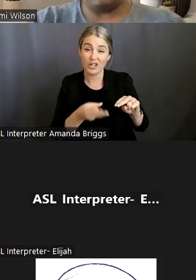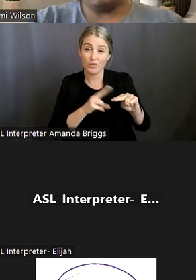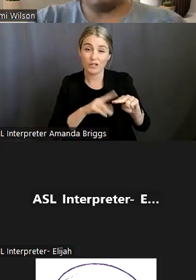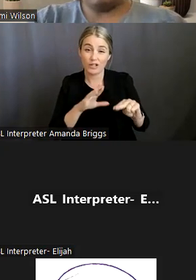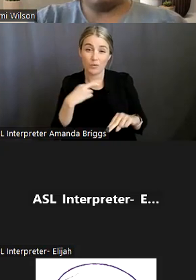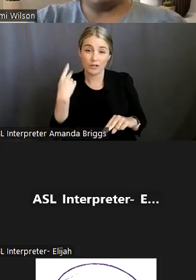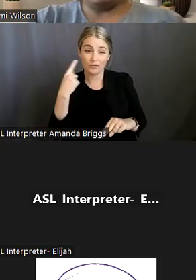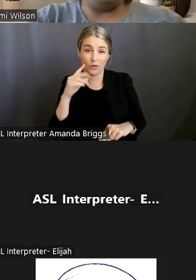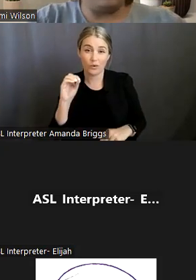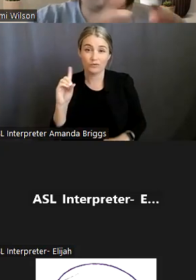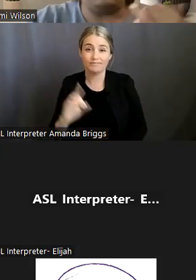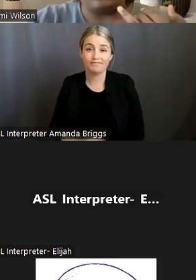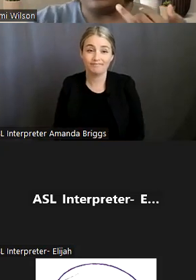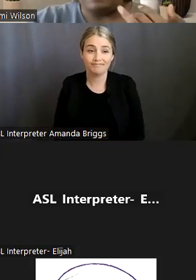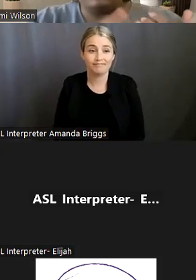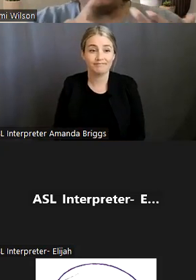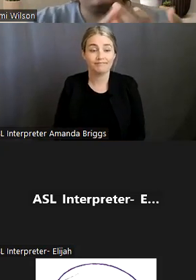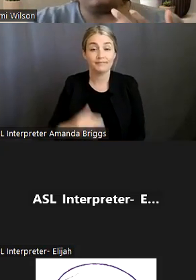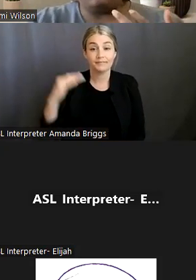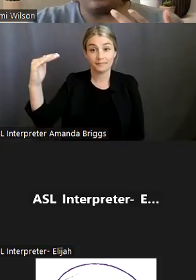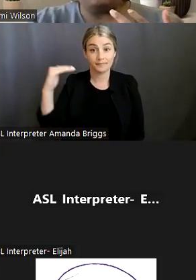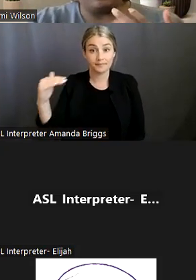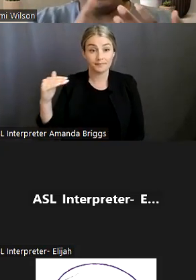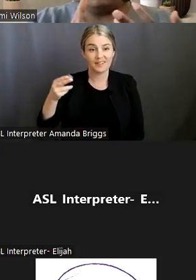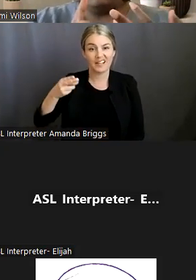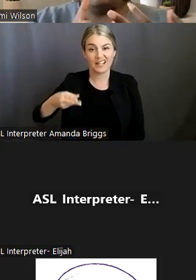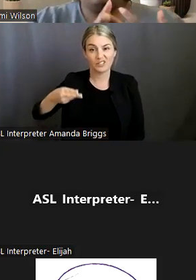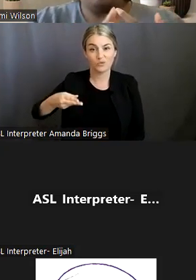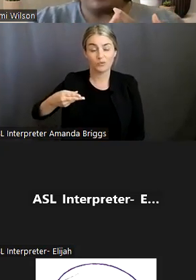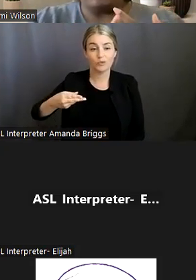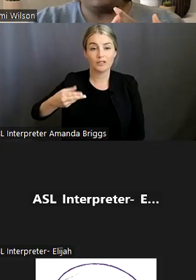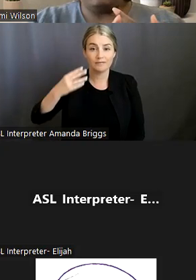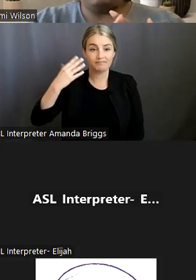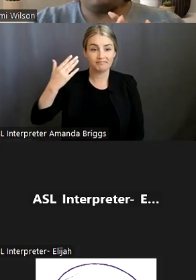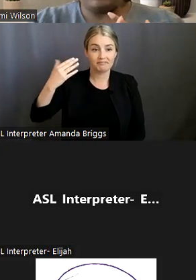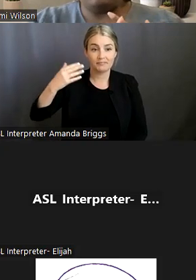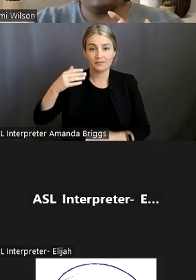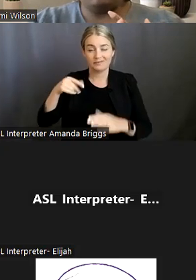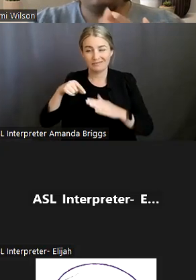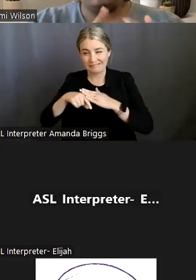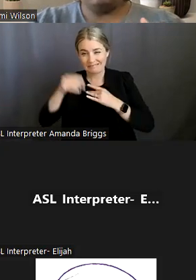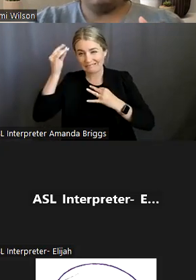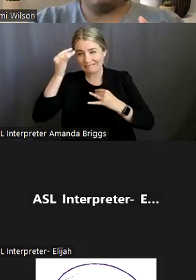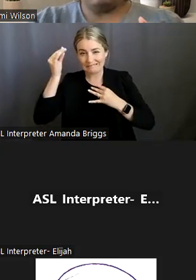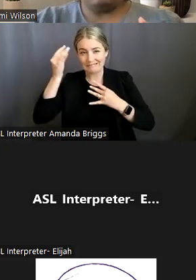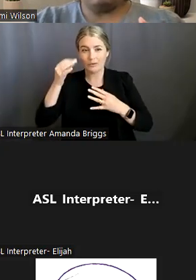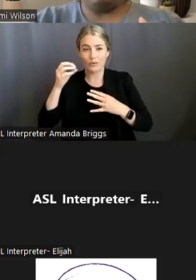A history of suicidality, self injury, depression, or depressed mood,